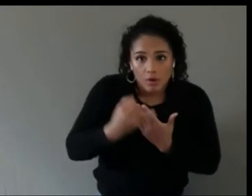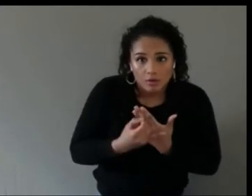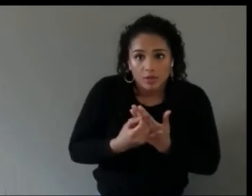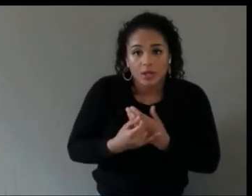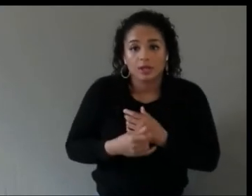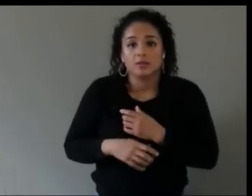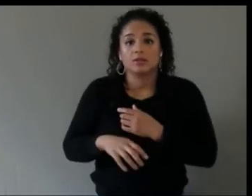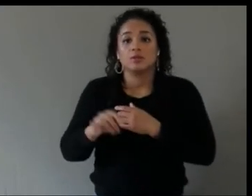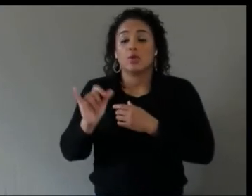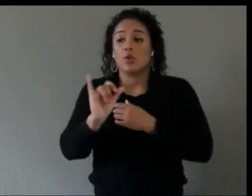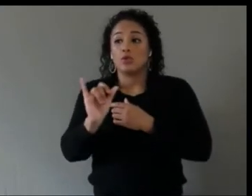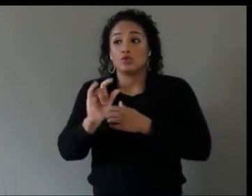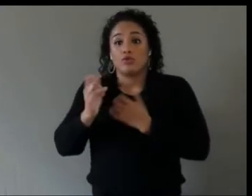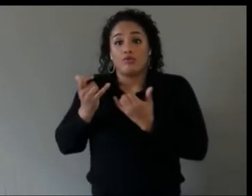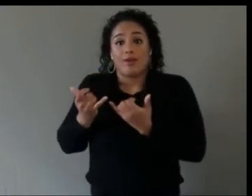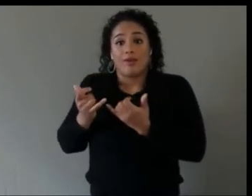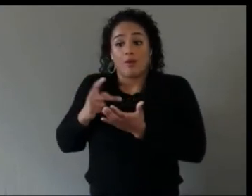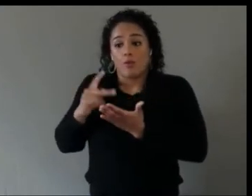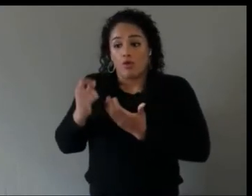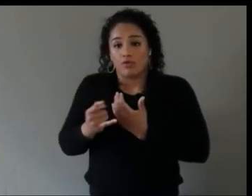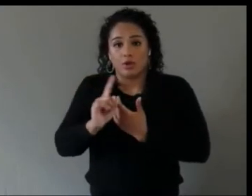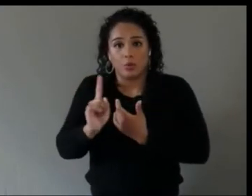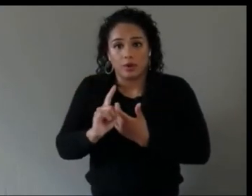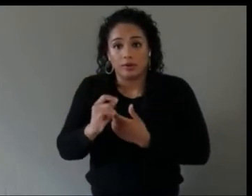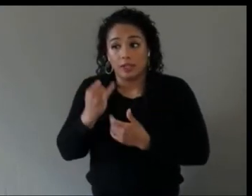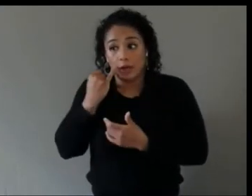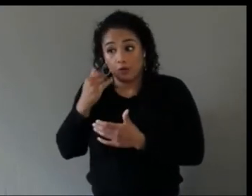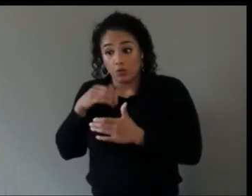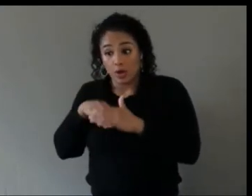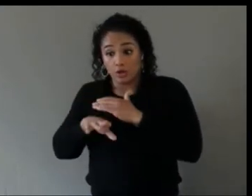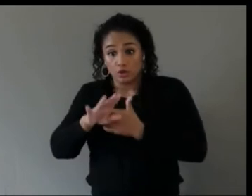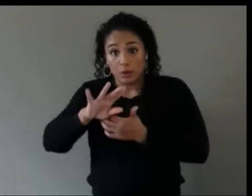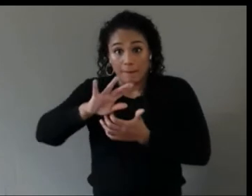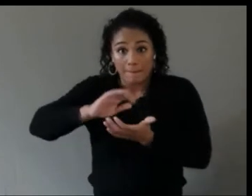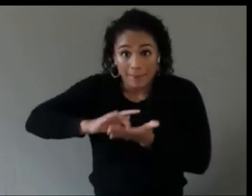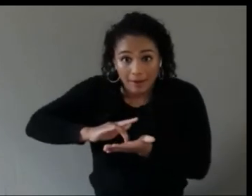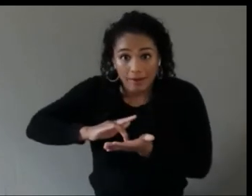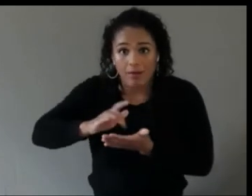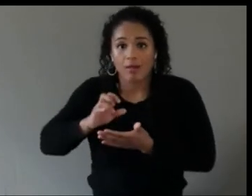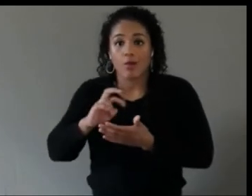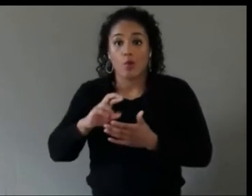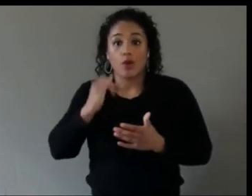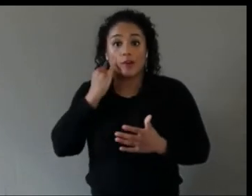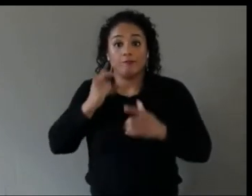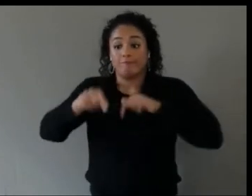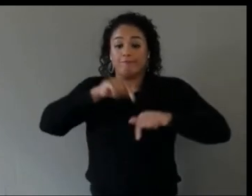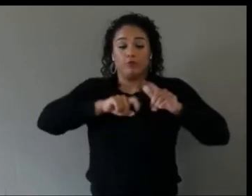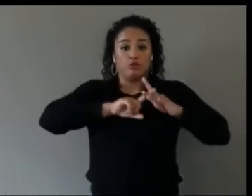Like if you're coming into the middle or starting from scratch.